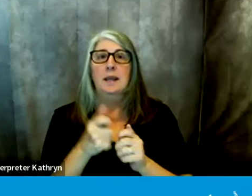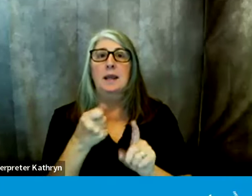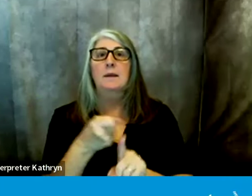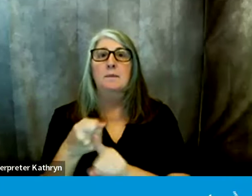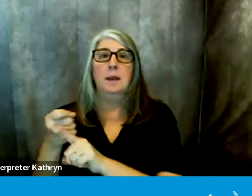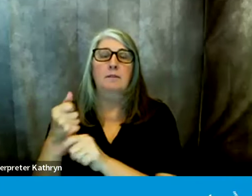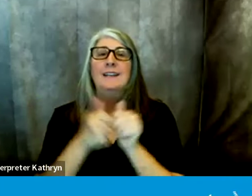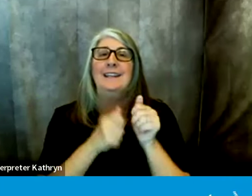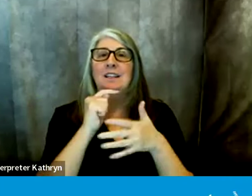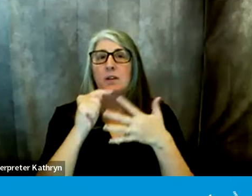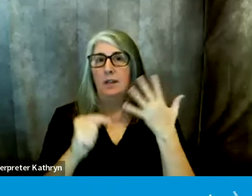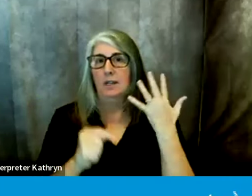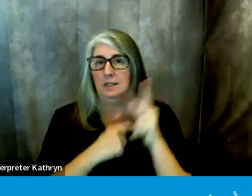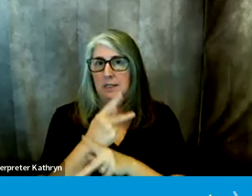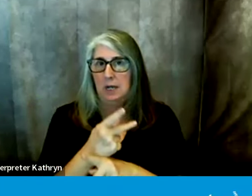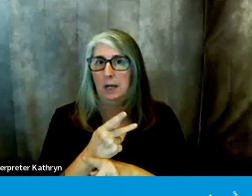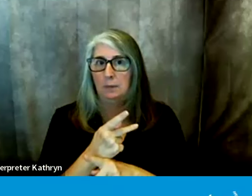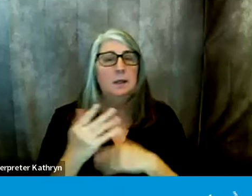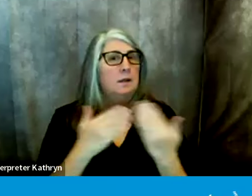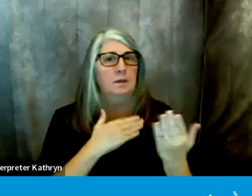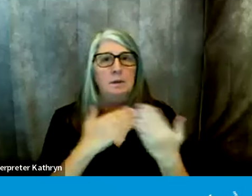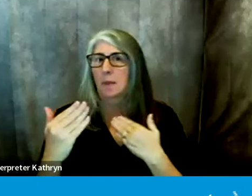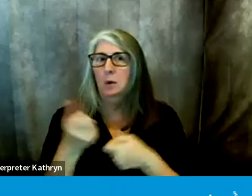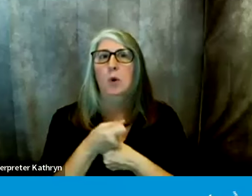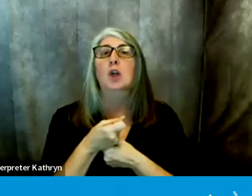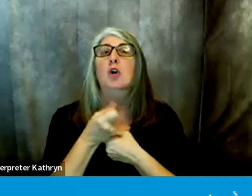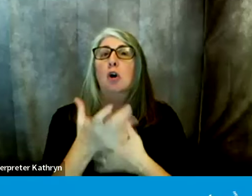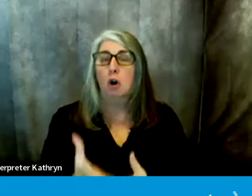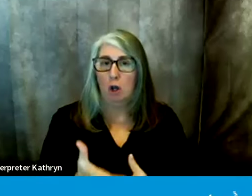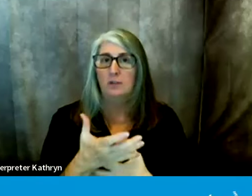and is not dependent on what caused the neurological trauma in the first place.